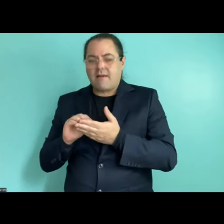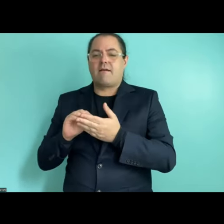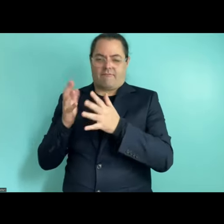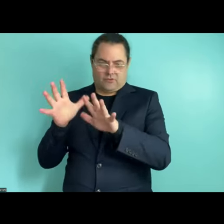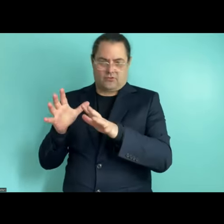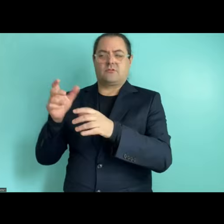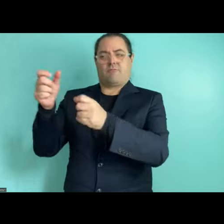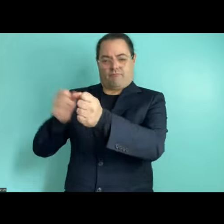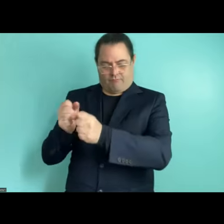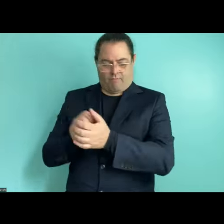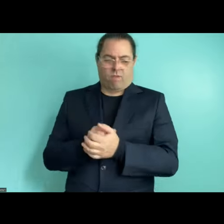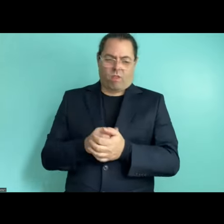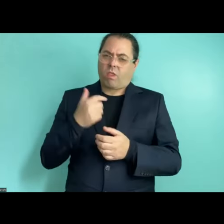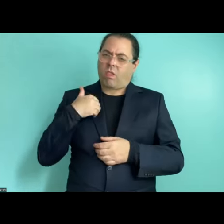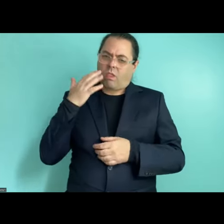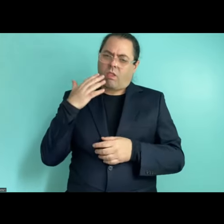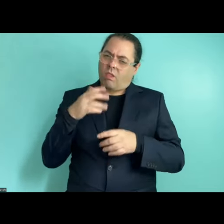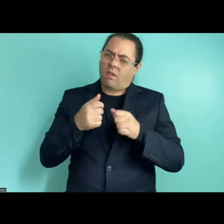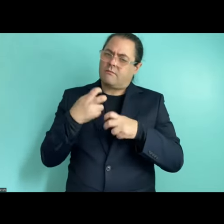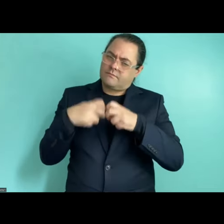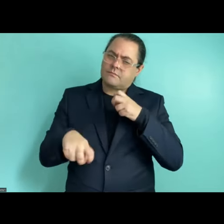people with disabilities, especially in the technology space.